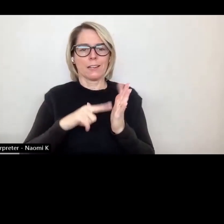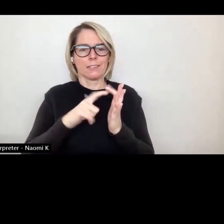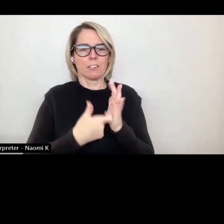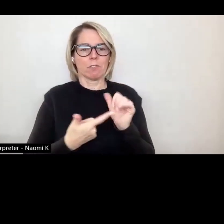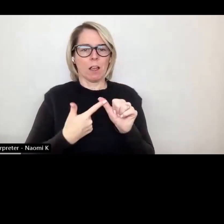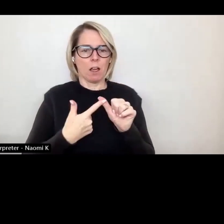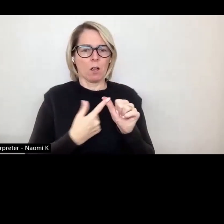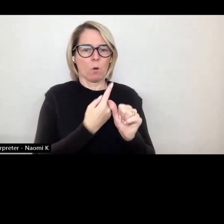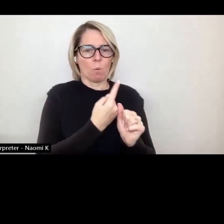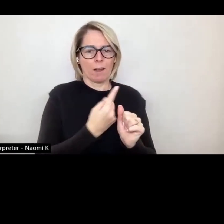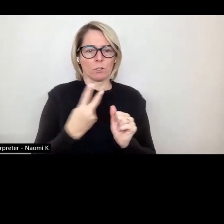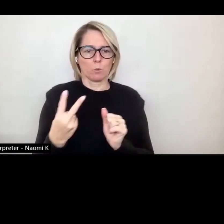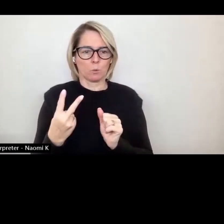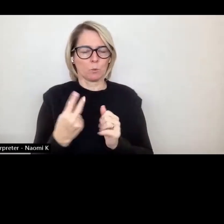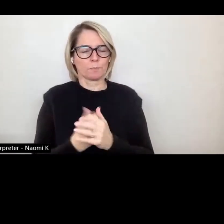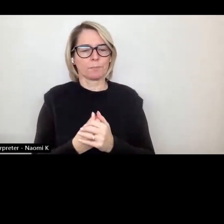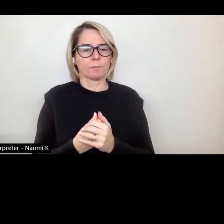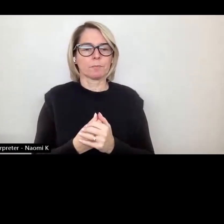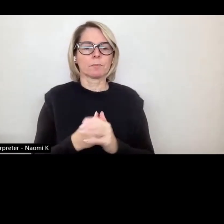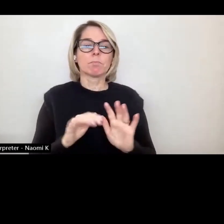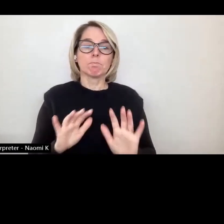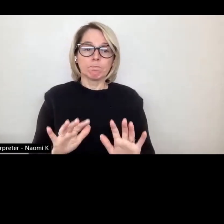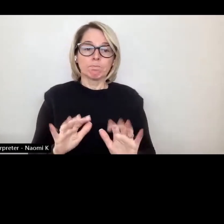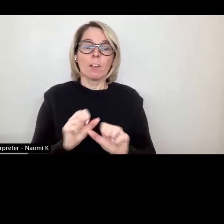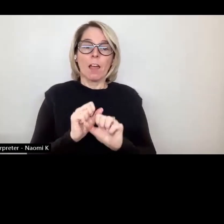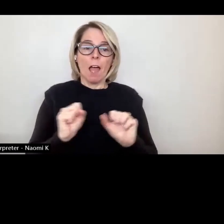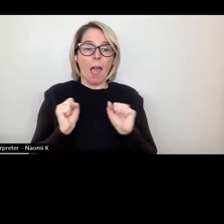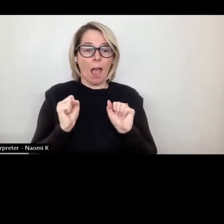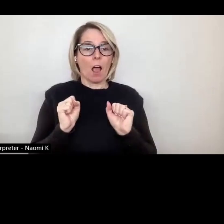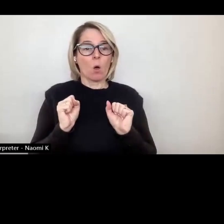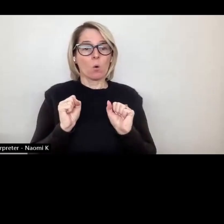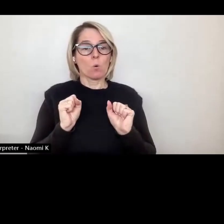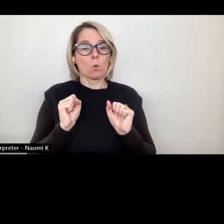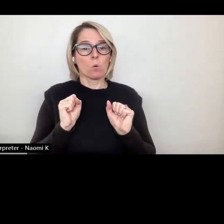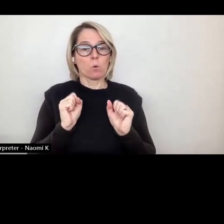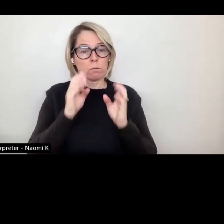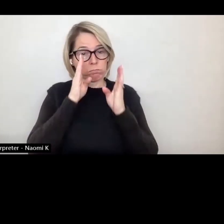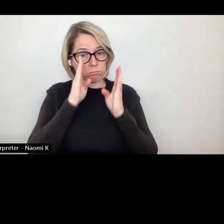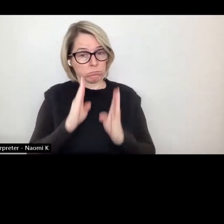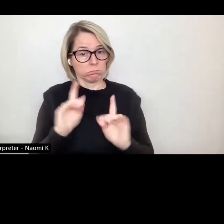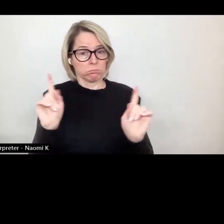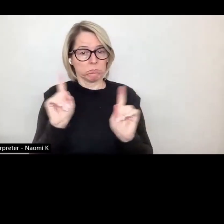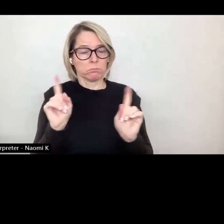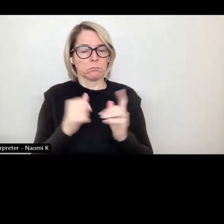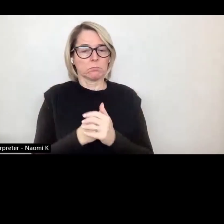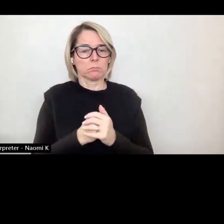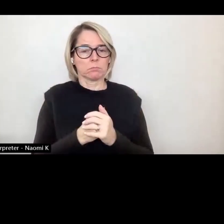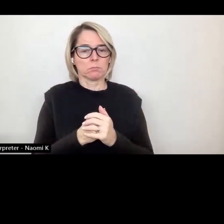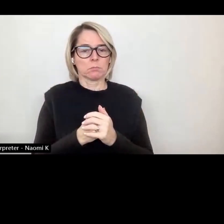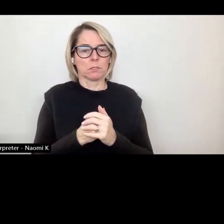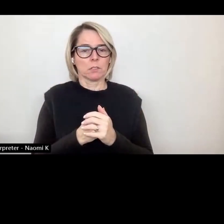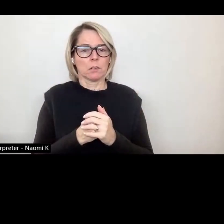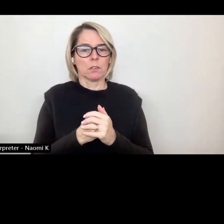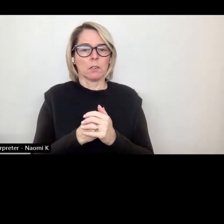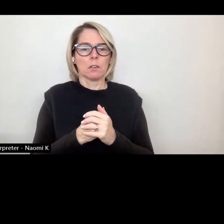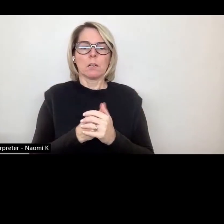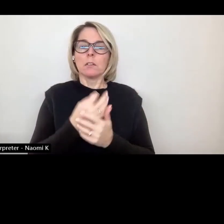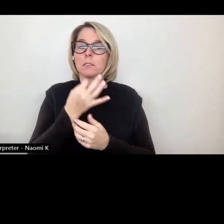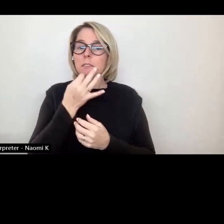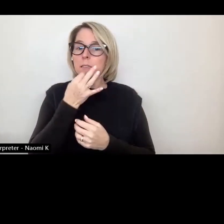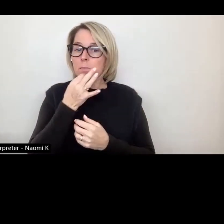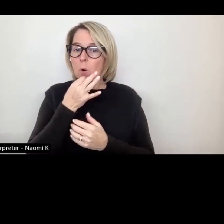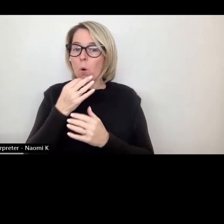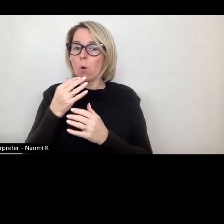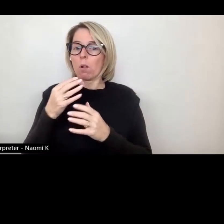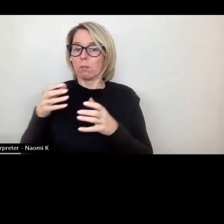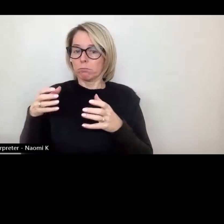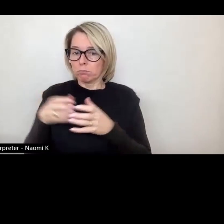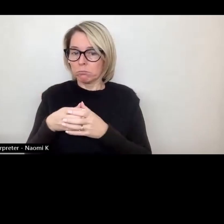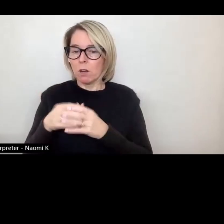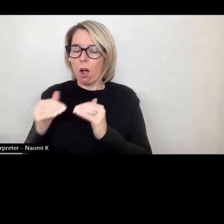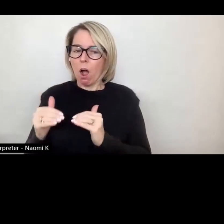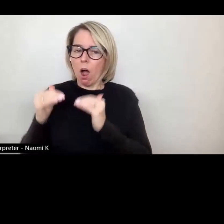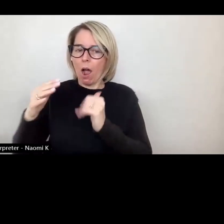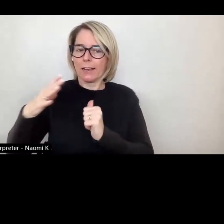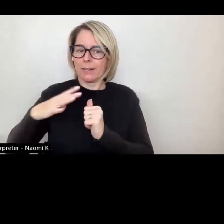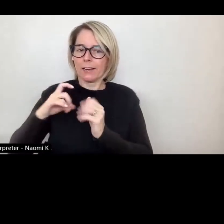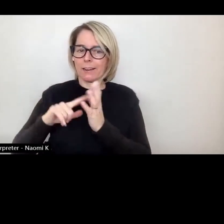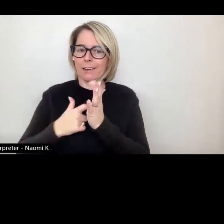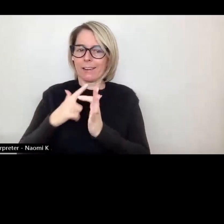is that we can be confident that smaller and high need carer cohorts or all cohorts of carers can be provided by the applicant.